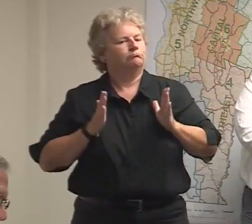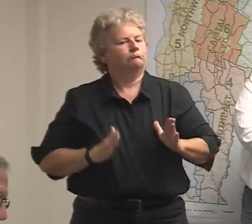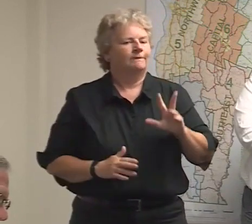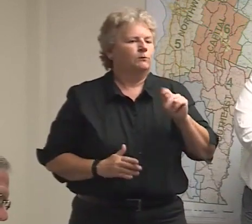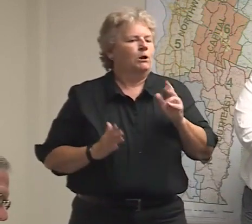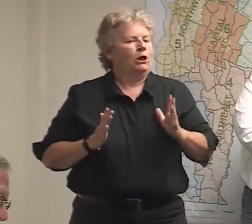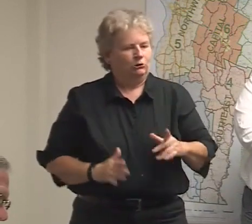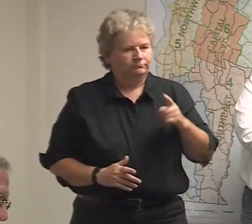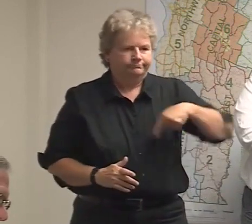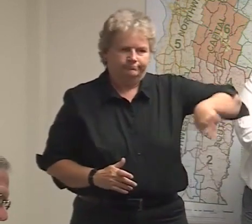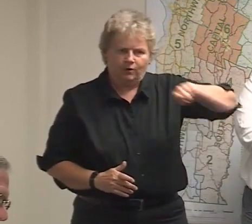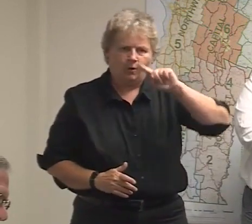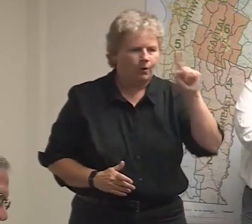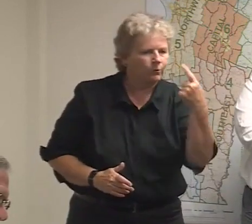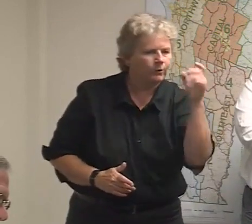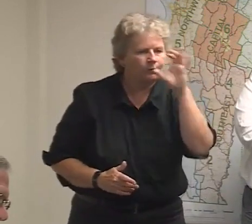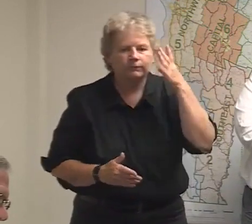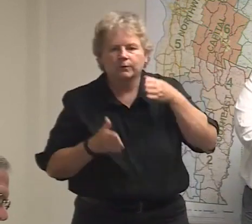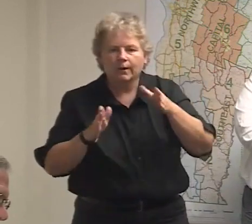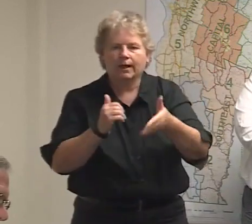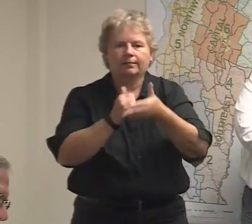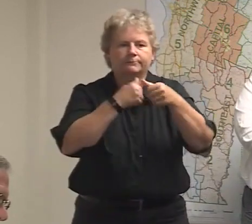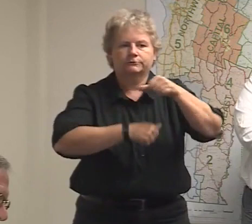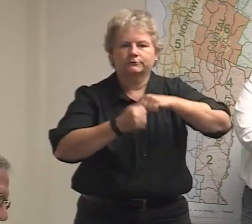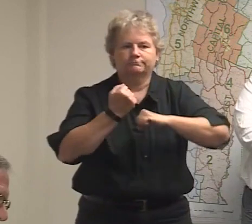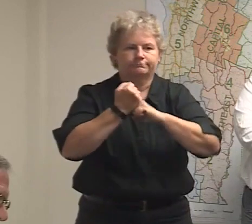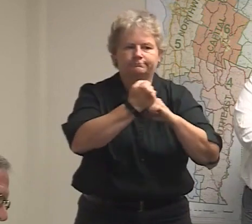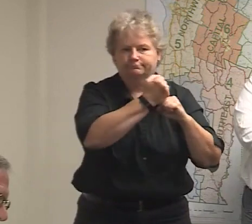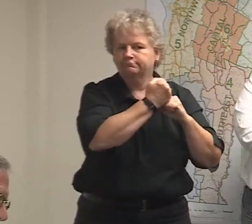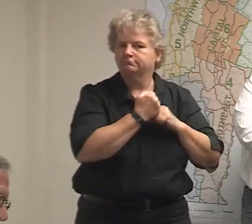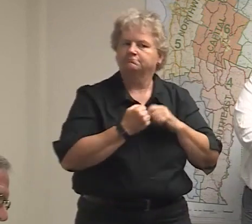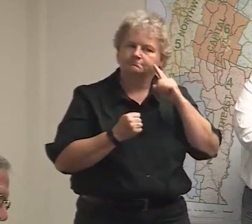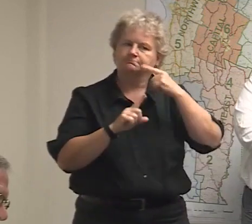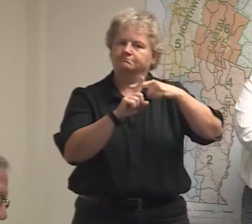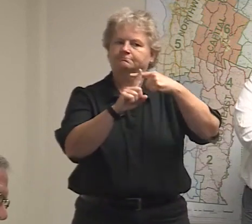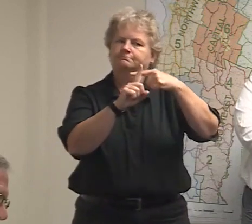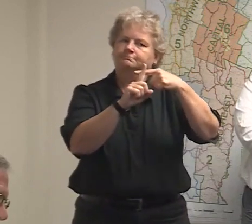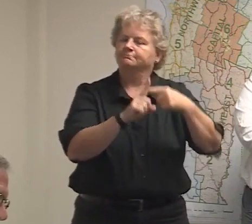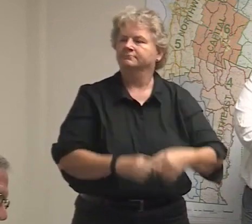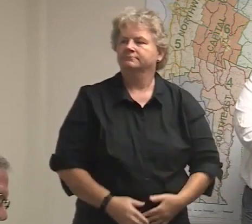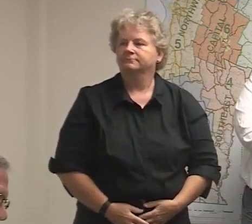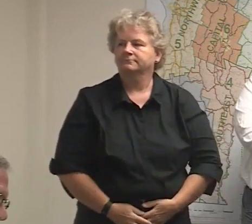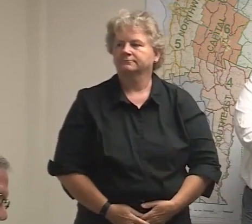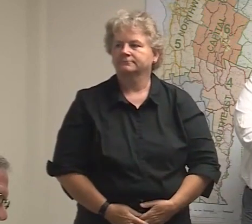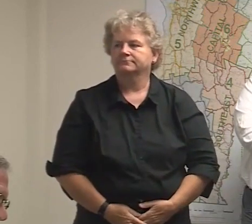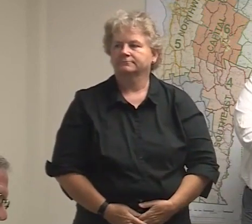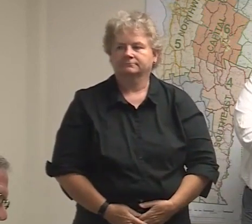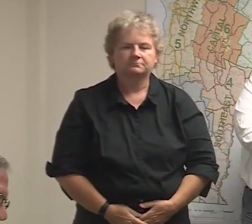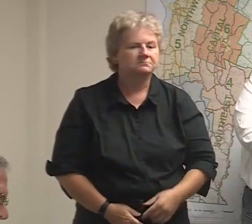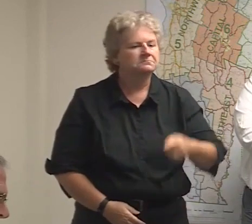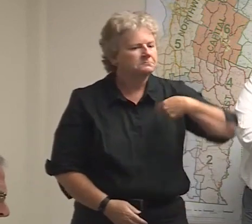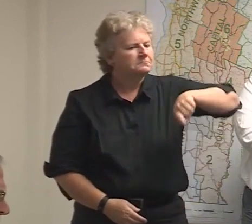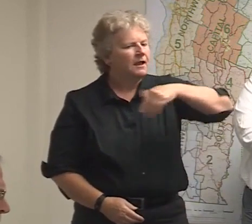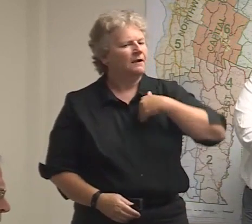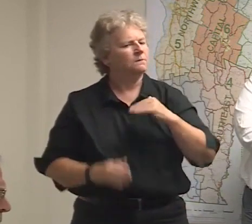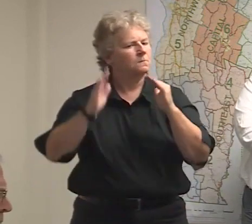AND I’M SEEING THAT THROUGHOUT THE STATE. SO IT GIVES ME GREAT HOPE. AND AND SECURITY THAT WE’LL MAKE IT THROUGH THIS.